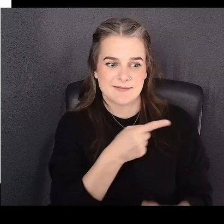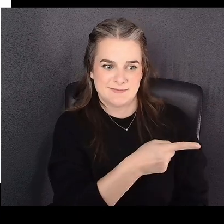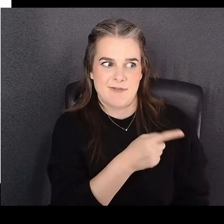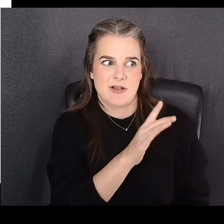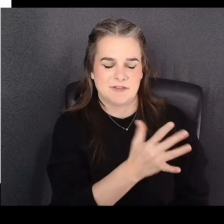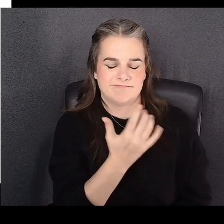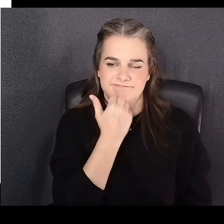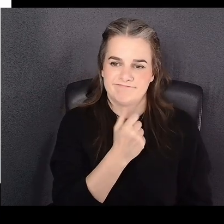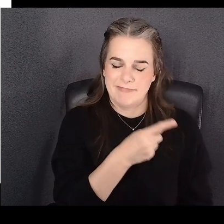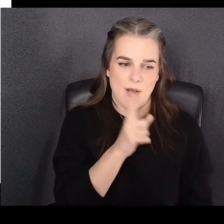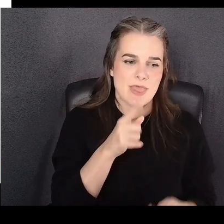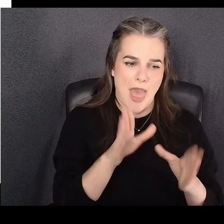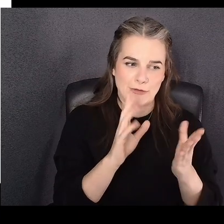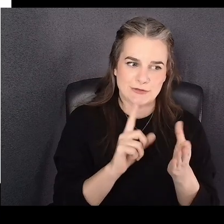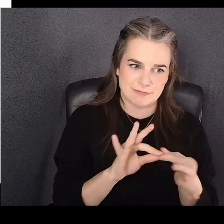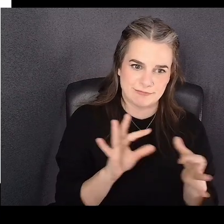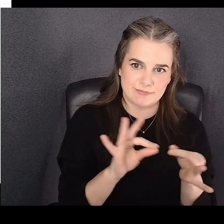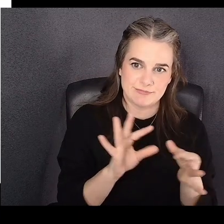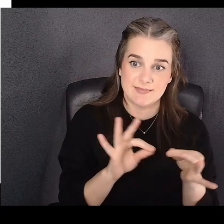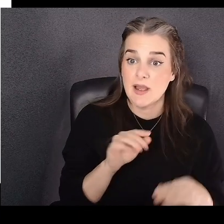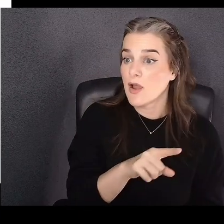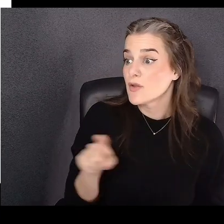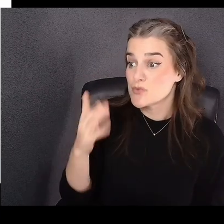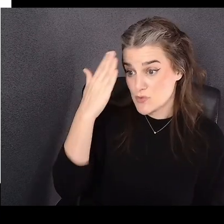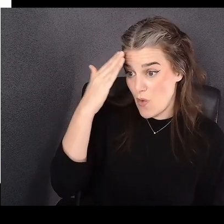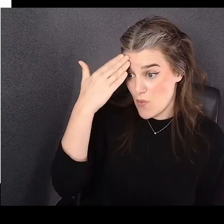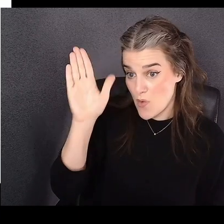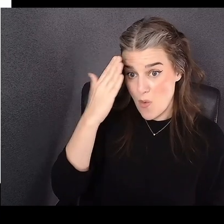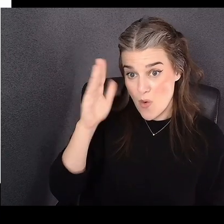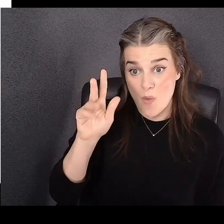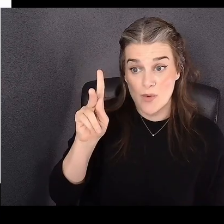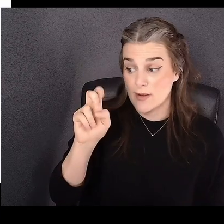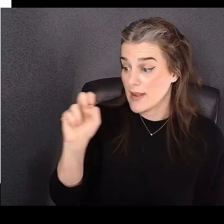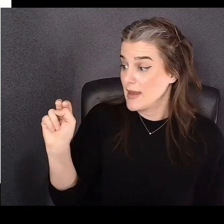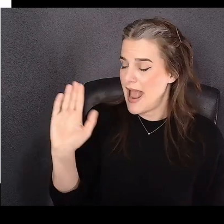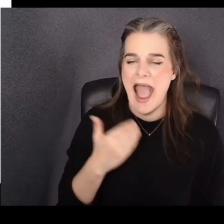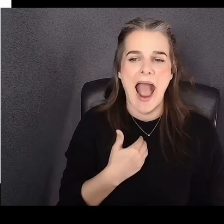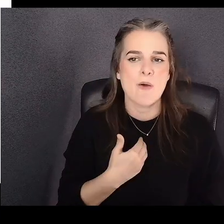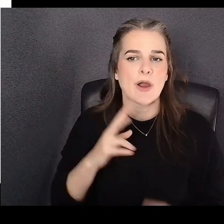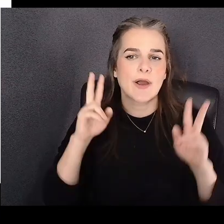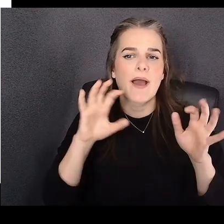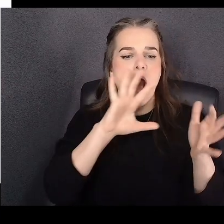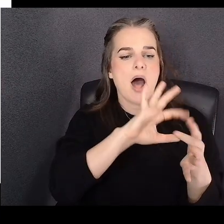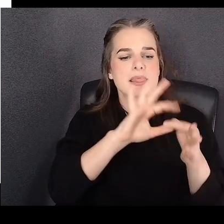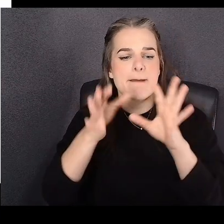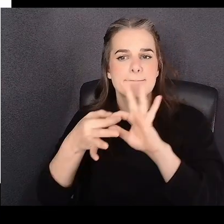So for those of you who don't know what Keen Games is, it's essentially our own Olympics for the residents at Inglis House.